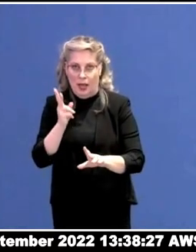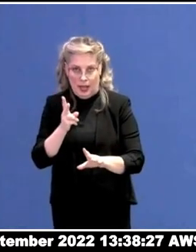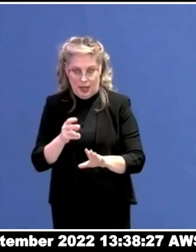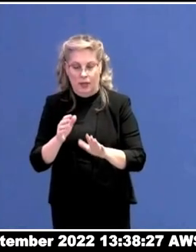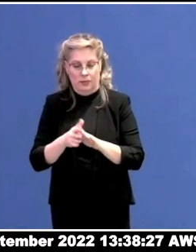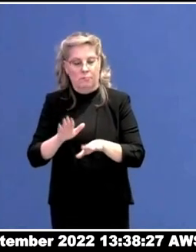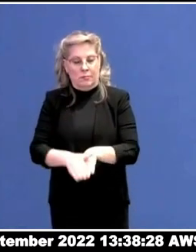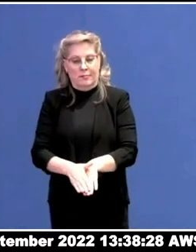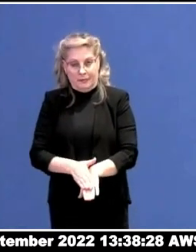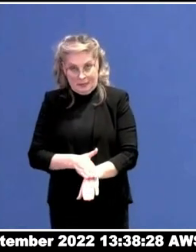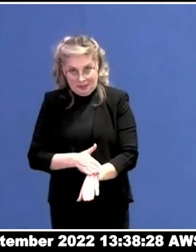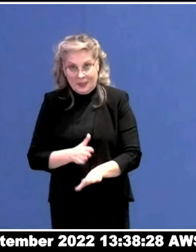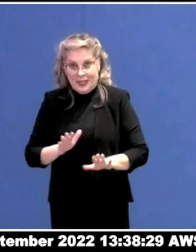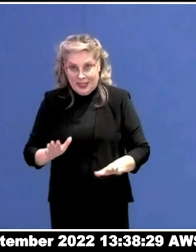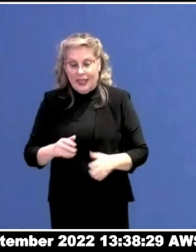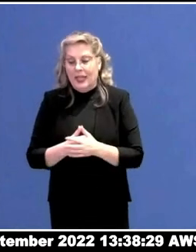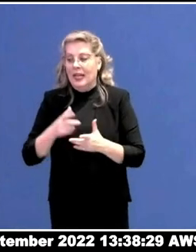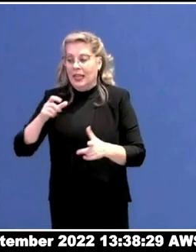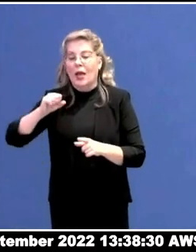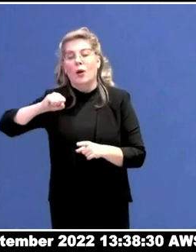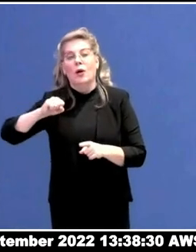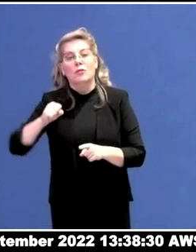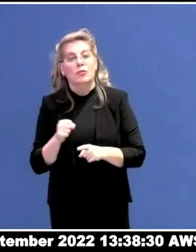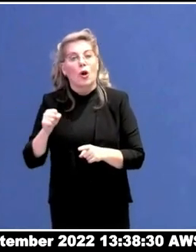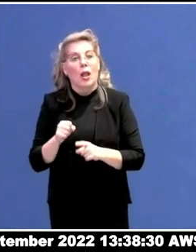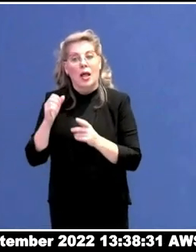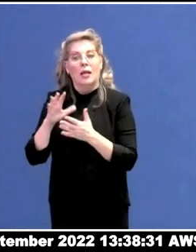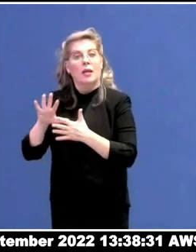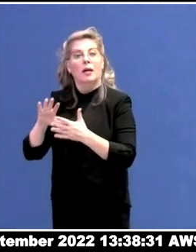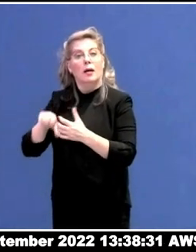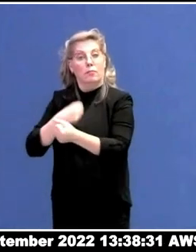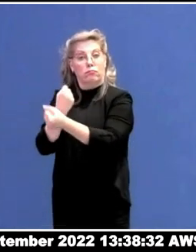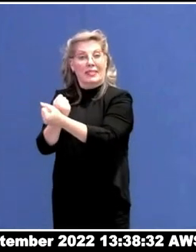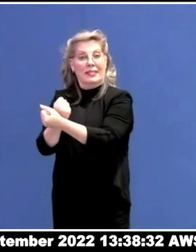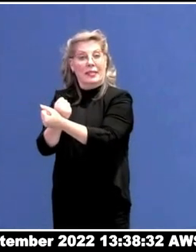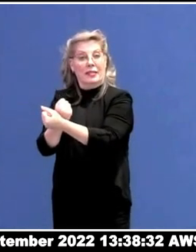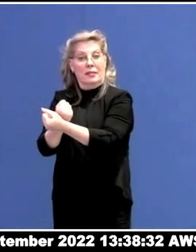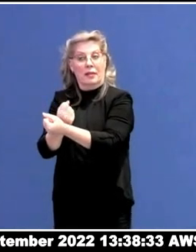in a Scotland women's prison where the superintendent left the prison gates open of